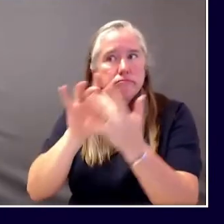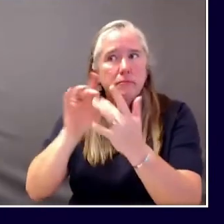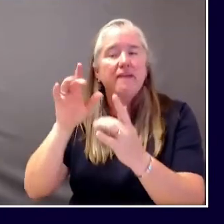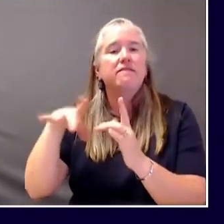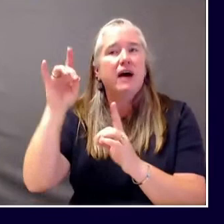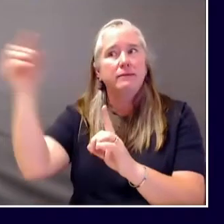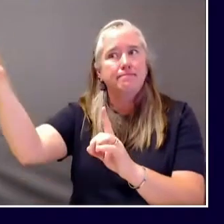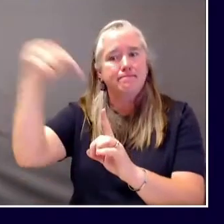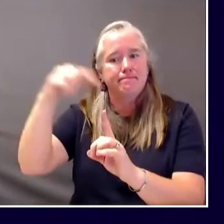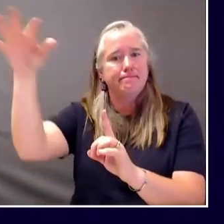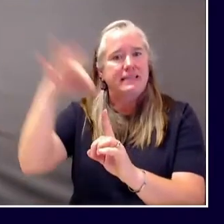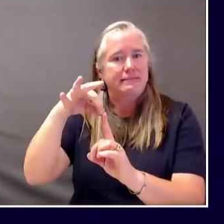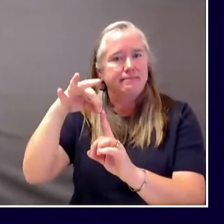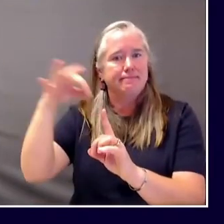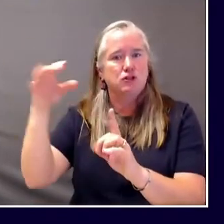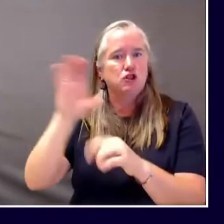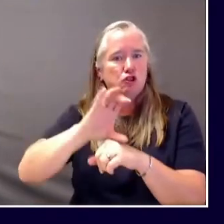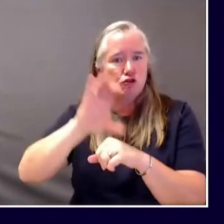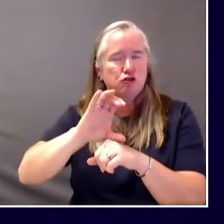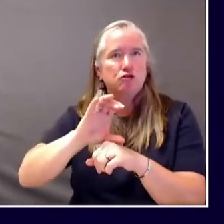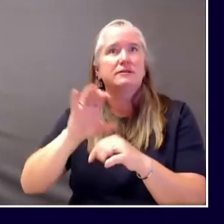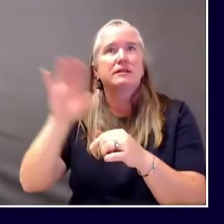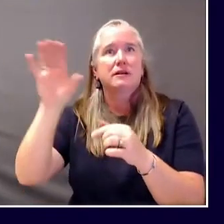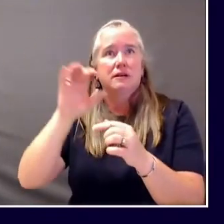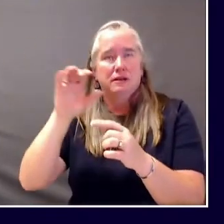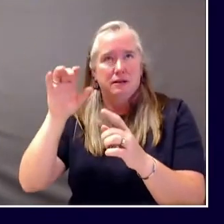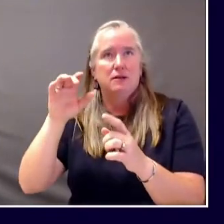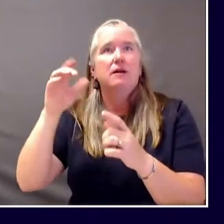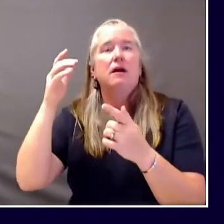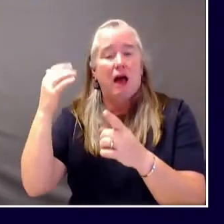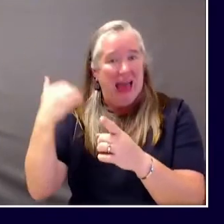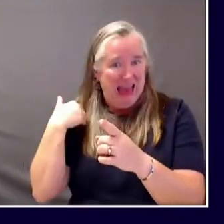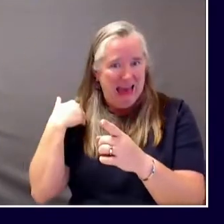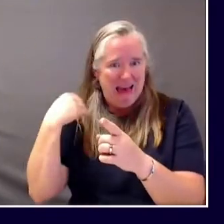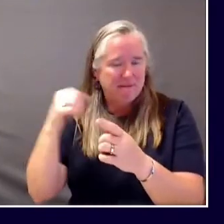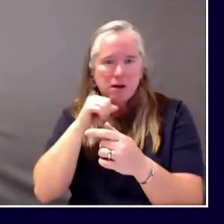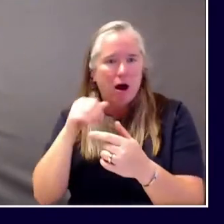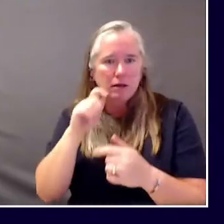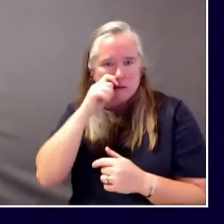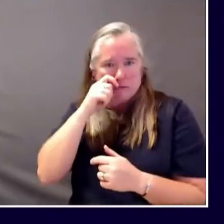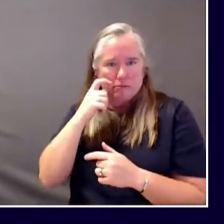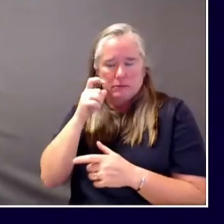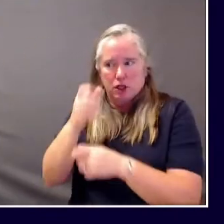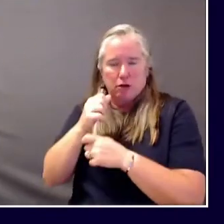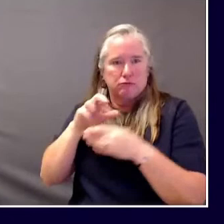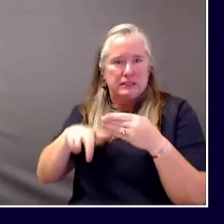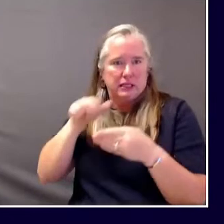that accounts for some of the